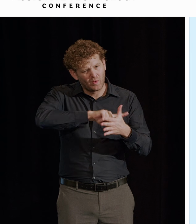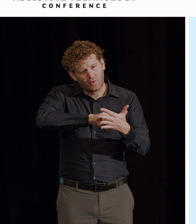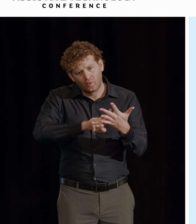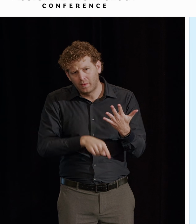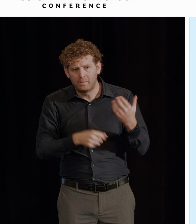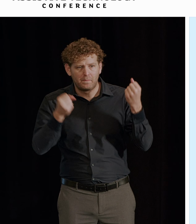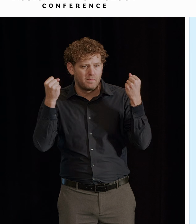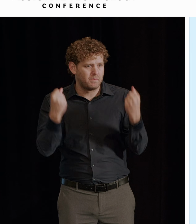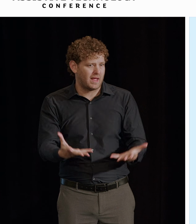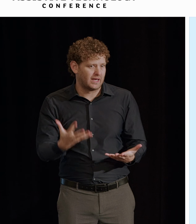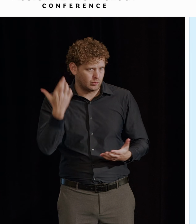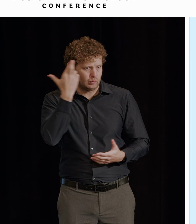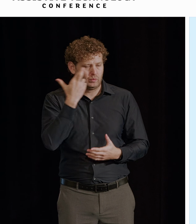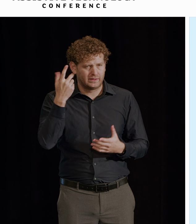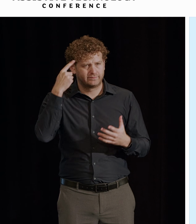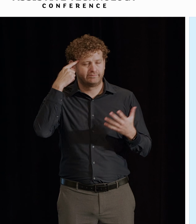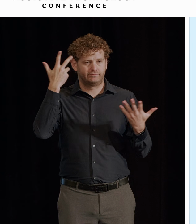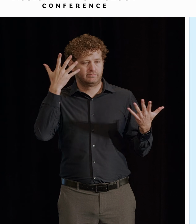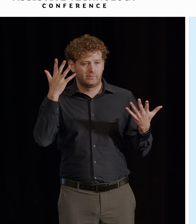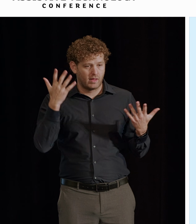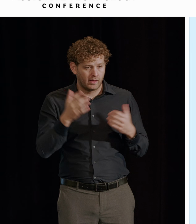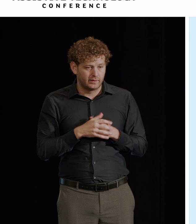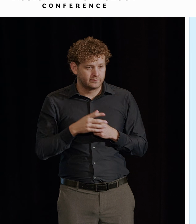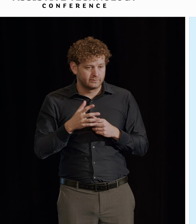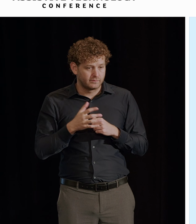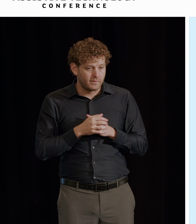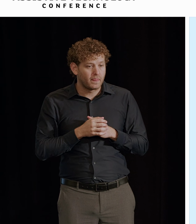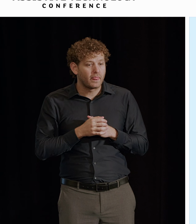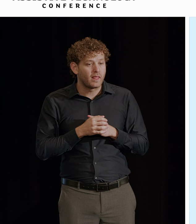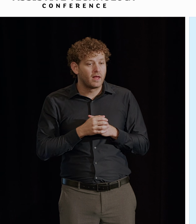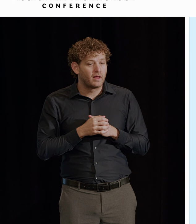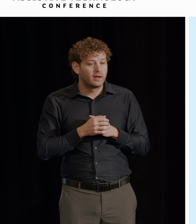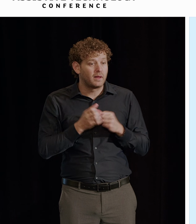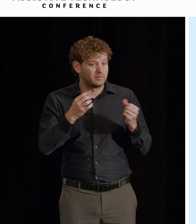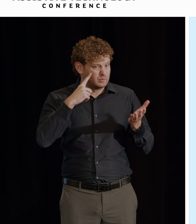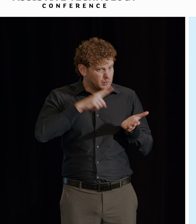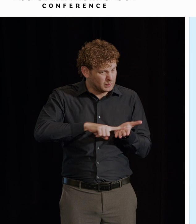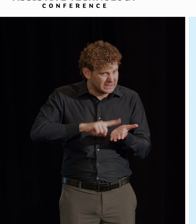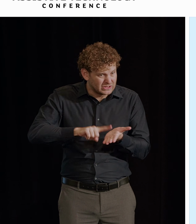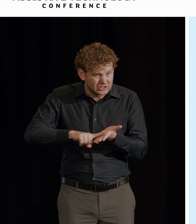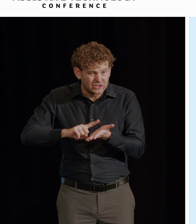After all the research and technical details, it's vital to remember the human element.